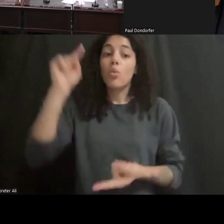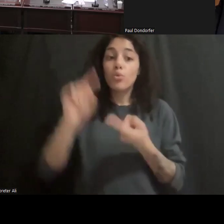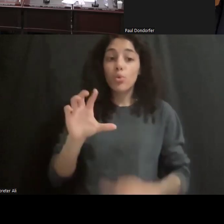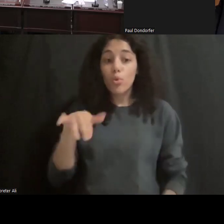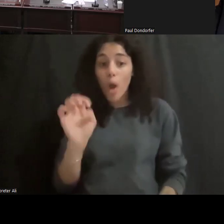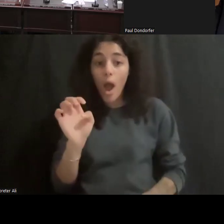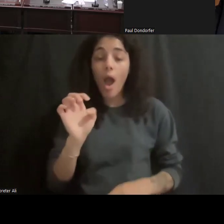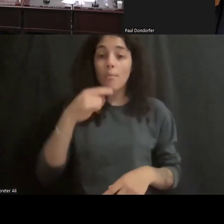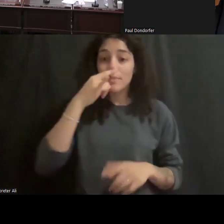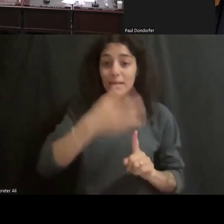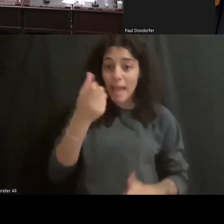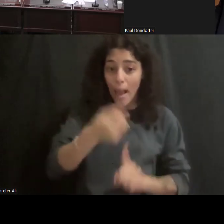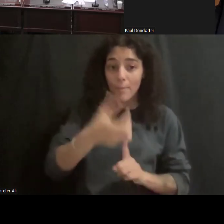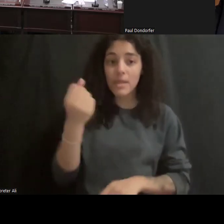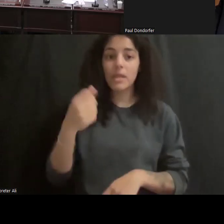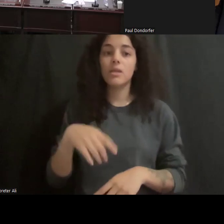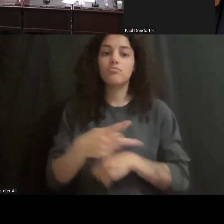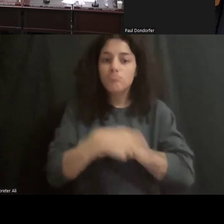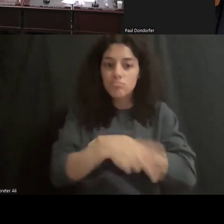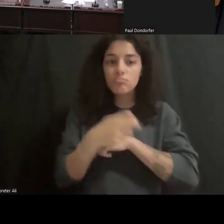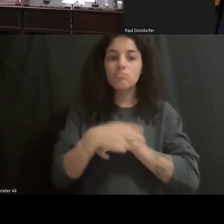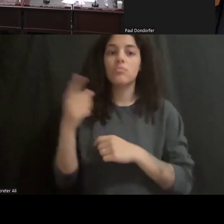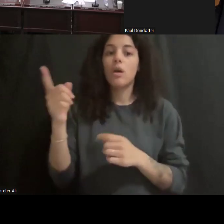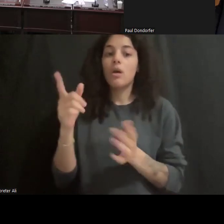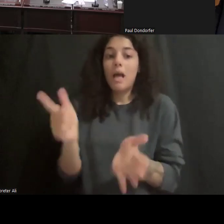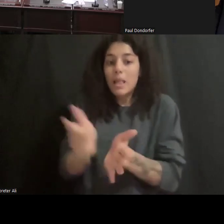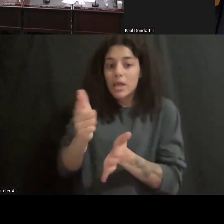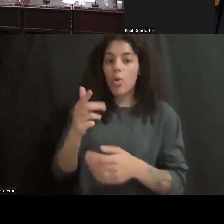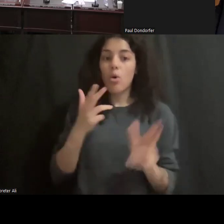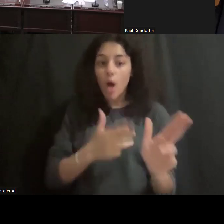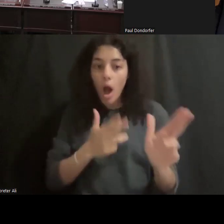Take a moment to remember just last year Thomas Chase a 92-y old Brighton resident